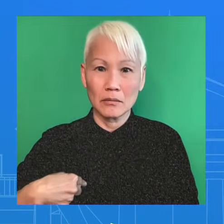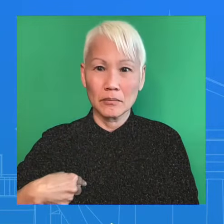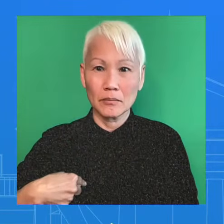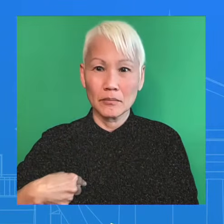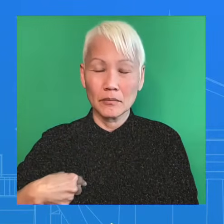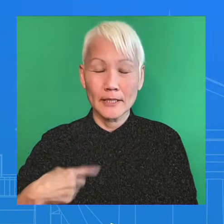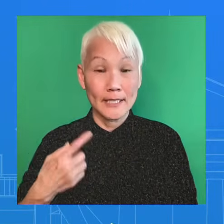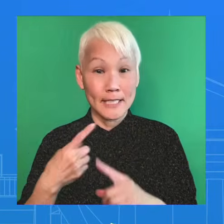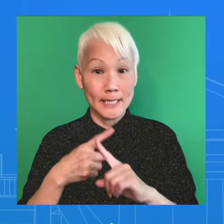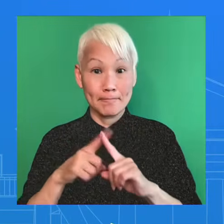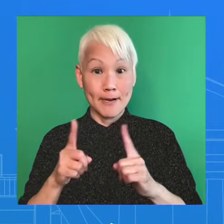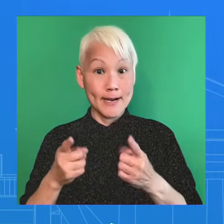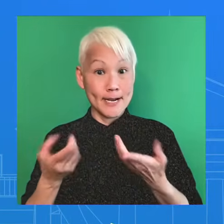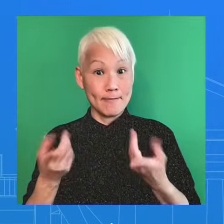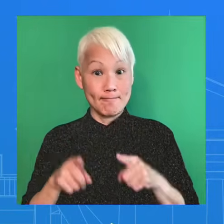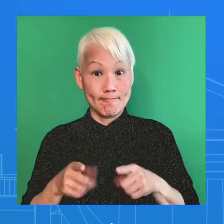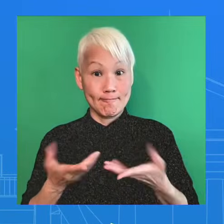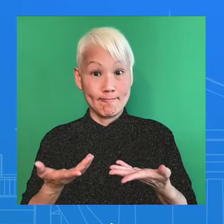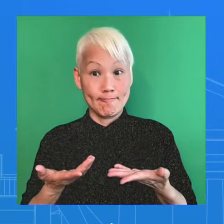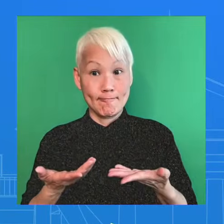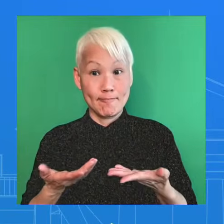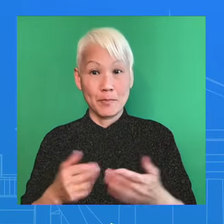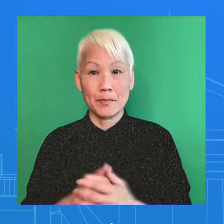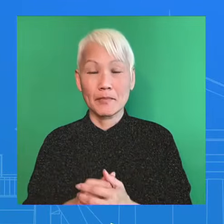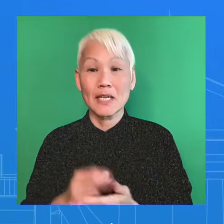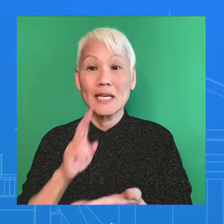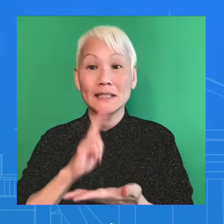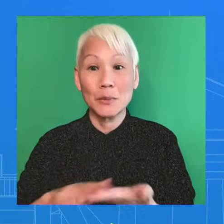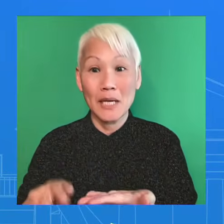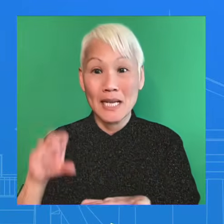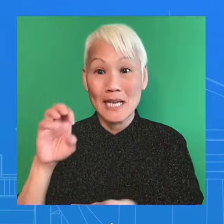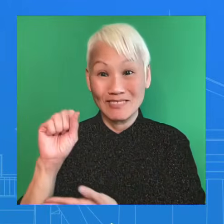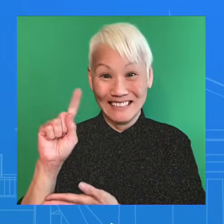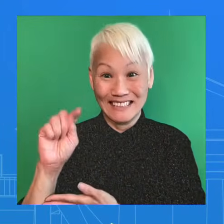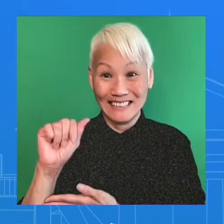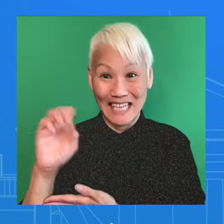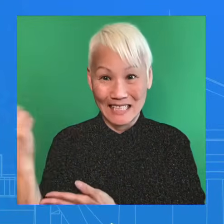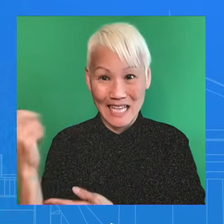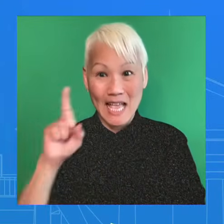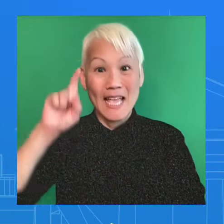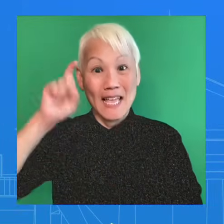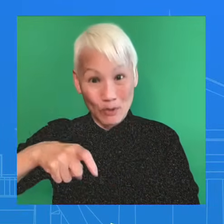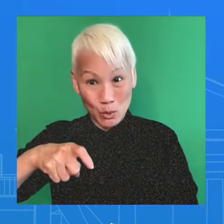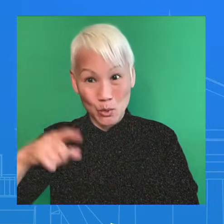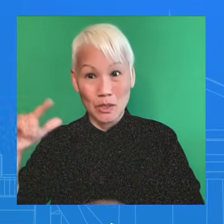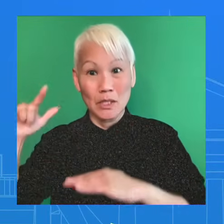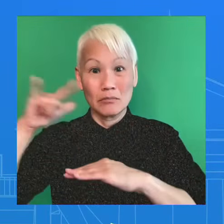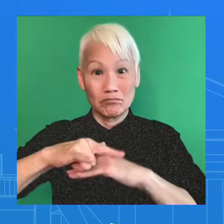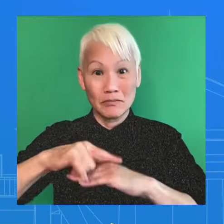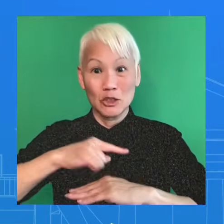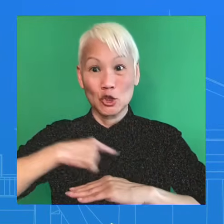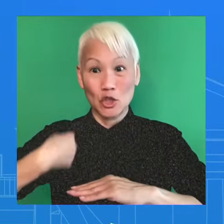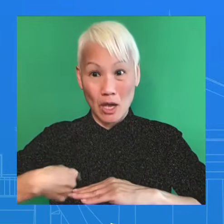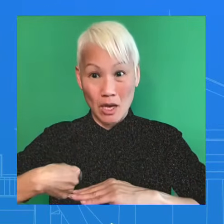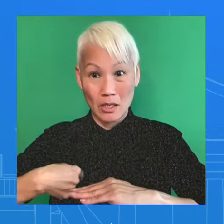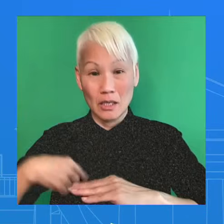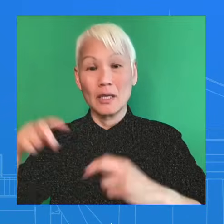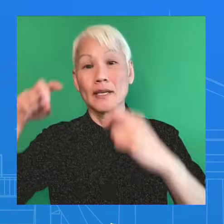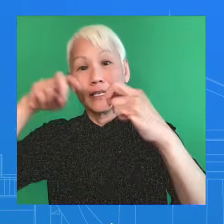but I know he's willing to if needed. Secretary Austin has, on his -- for his own part, tried to get those military-to-military lines